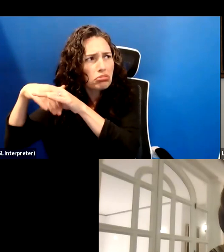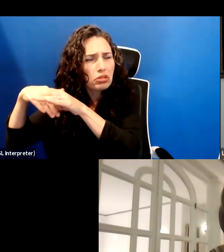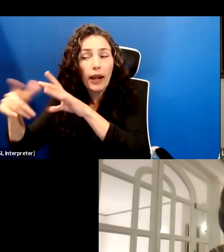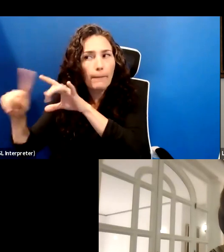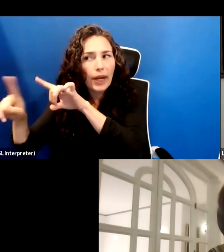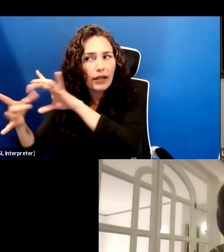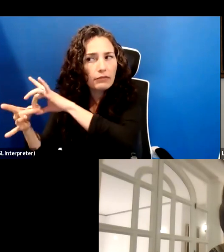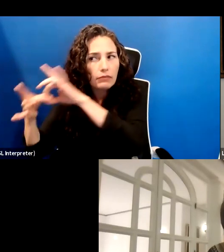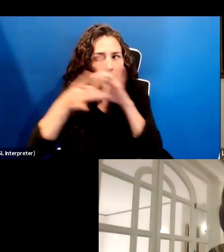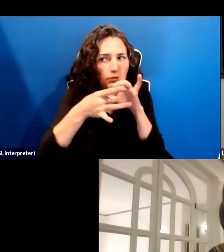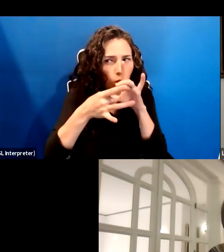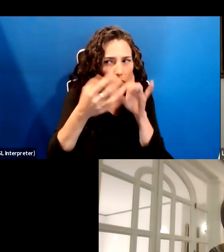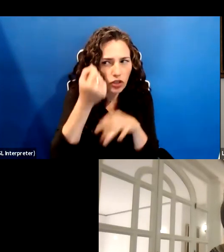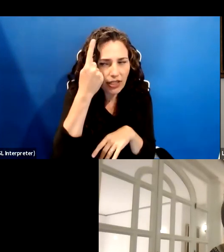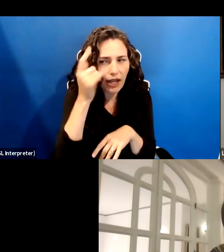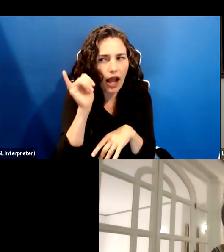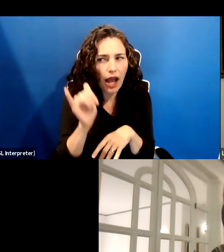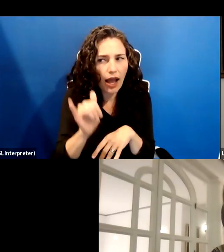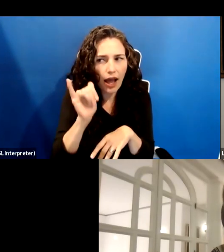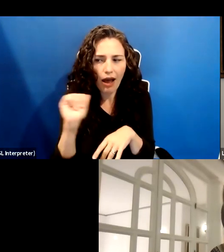as human beings, all of us, you know, and how